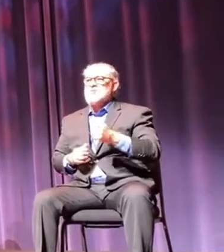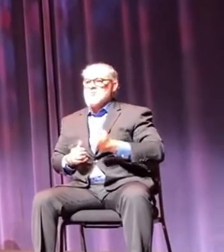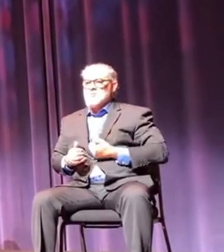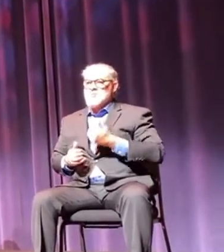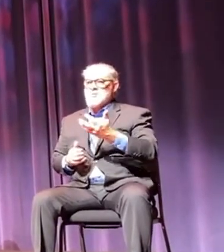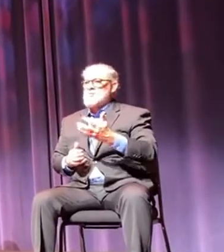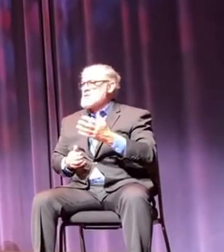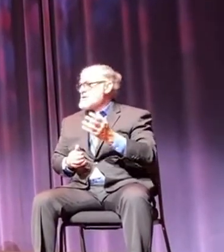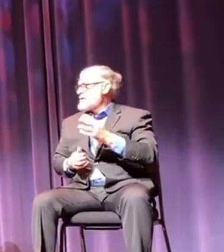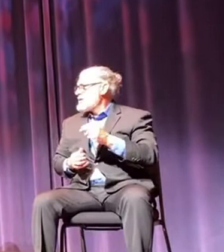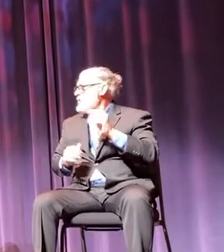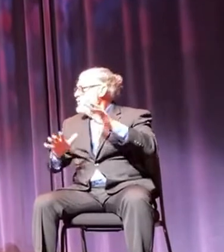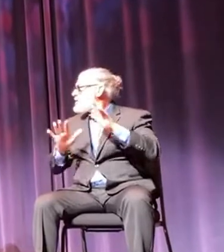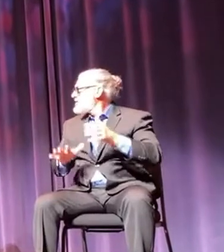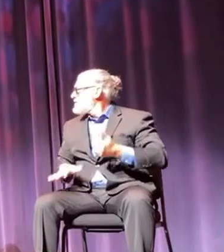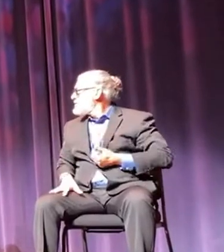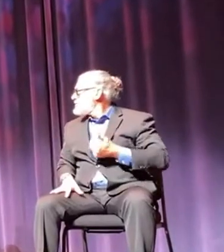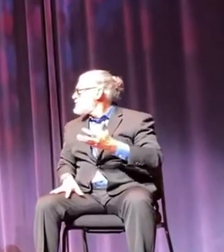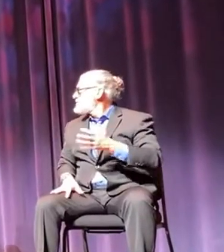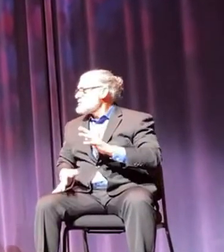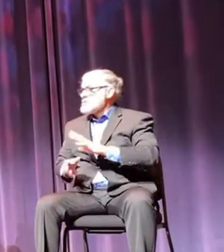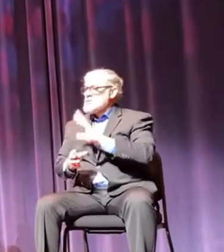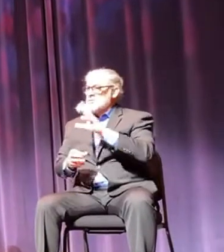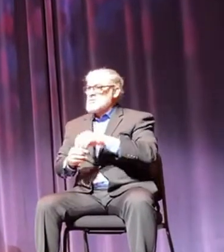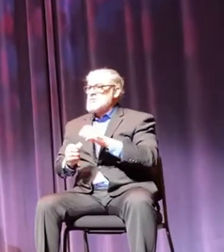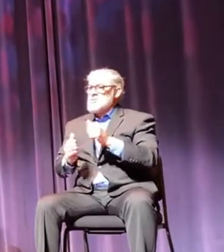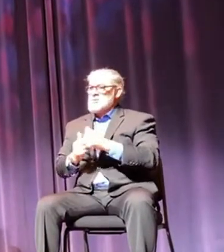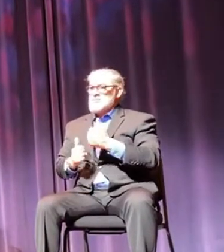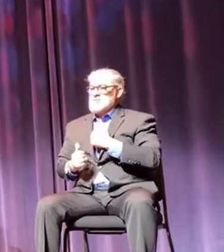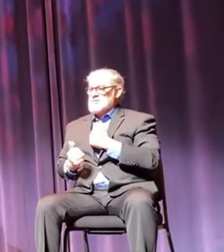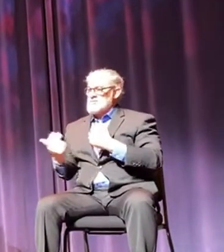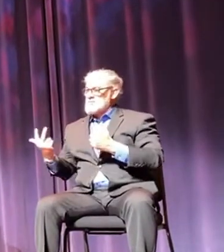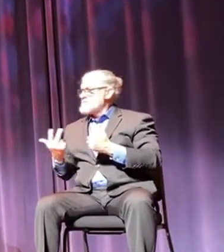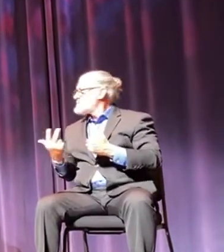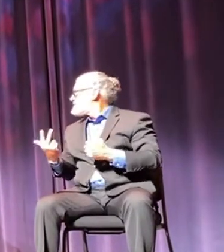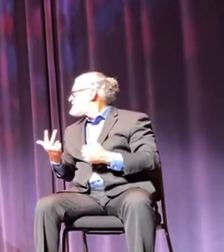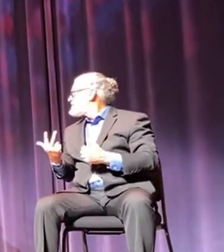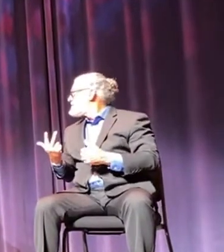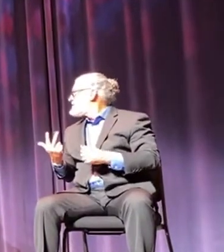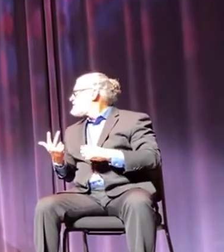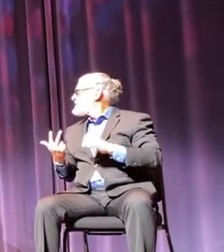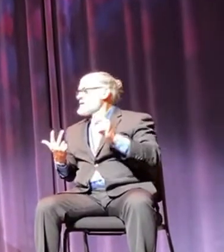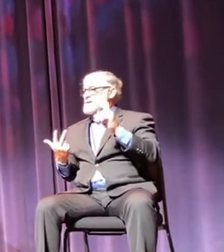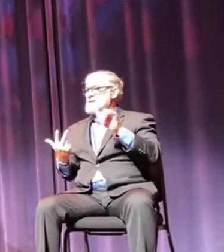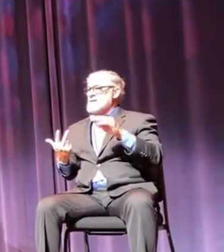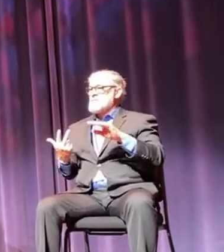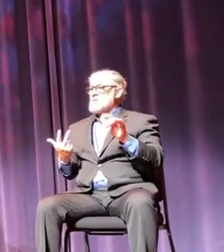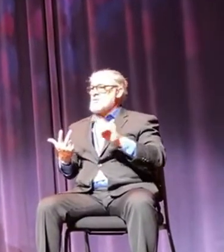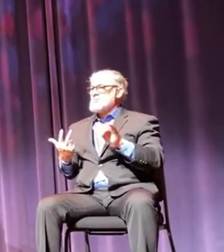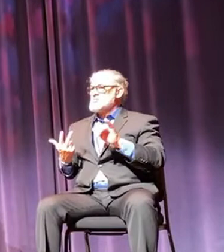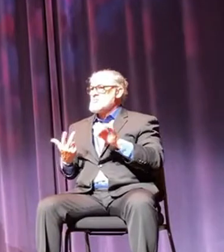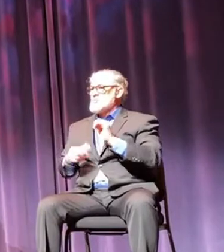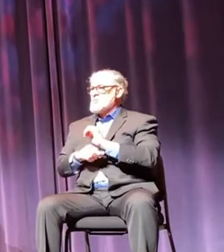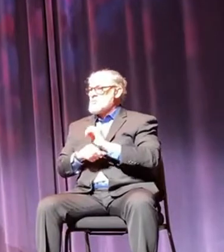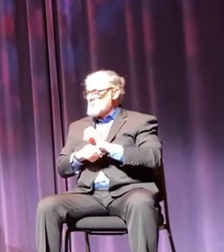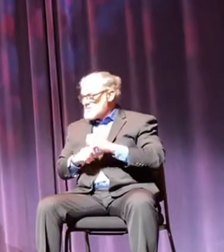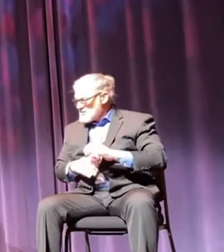Kay Ulanday Barrett, huiying b. chan, and myself Nora Hikari. Kay will also act as a moderator for our discussion.